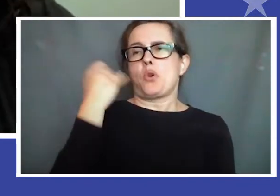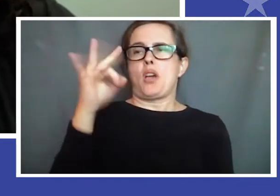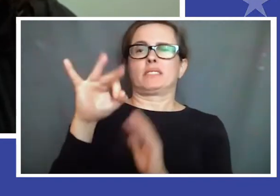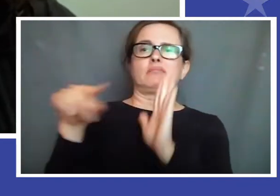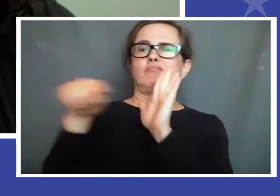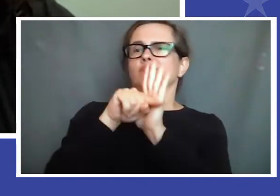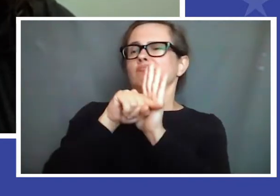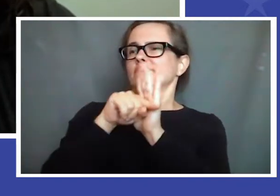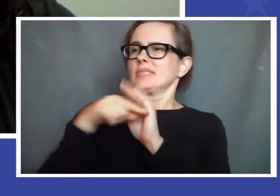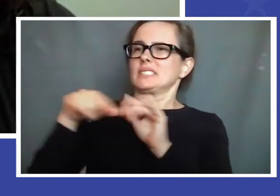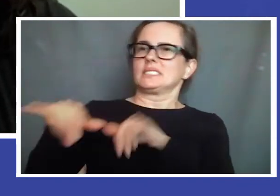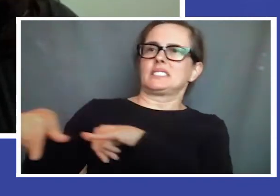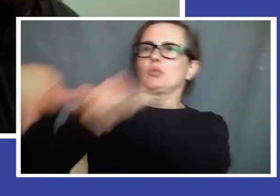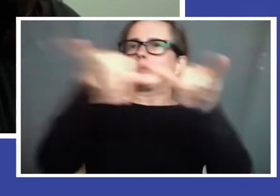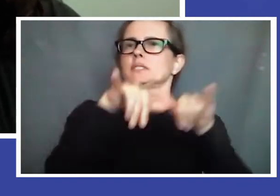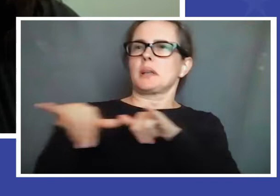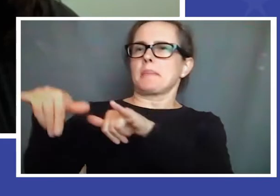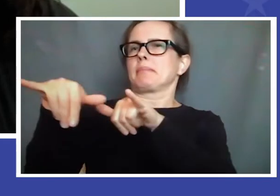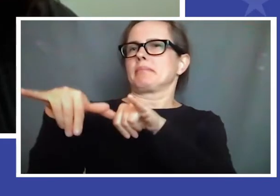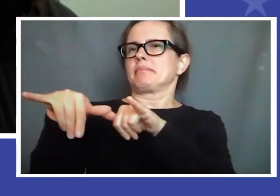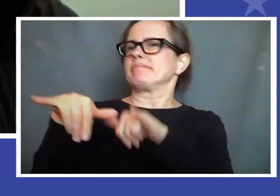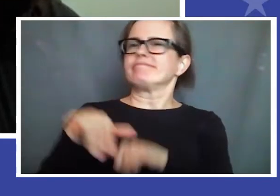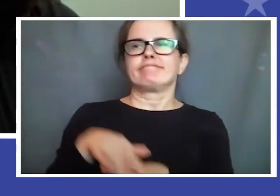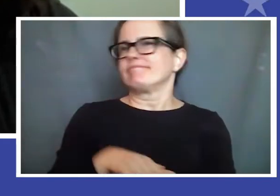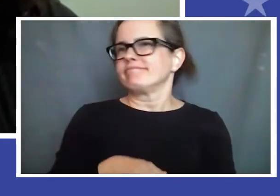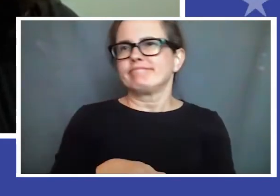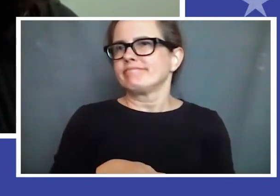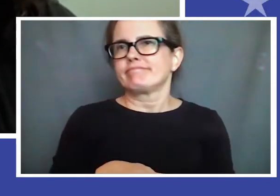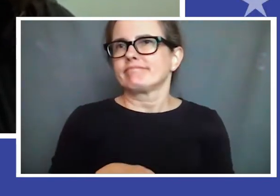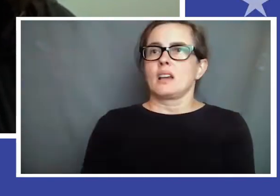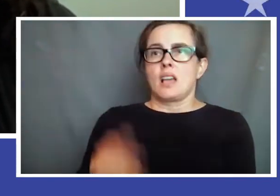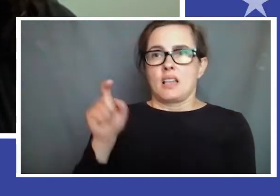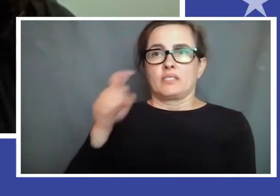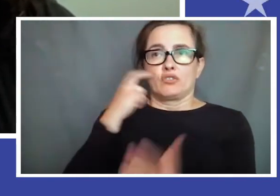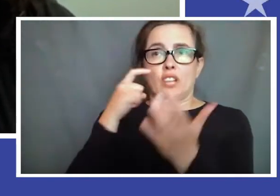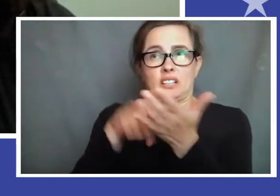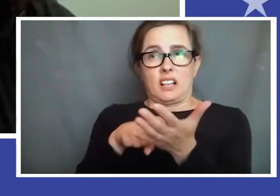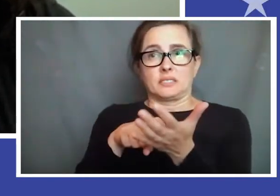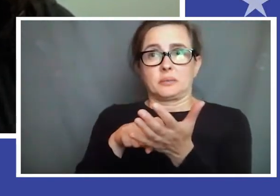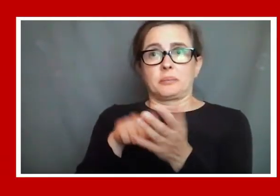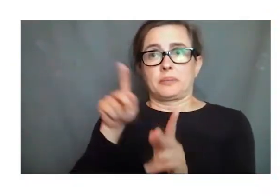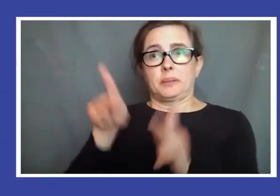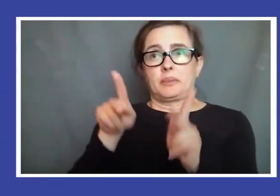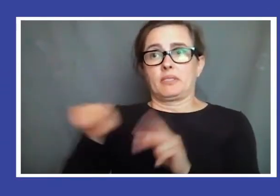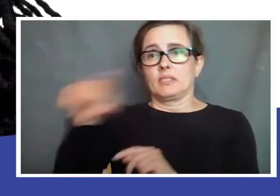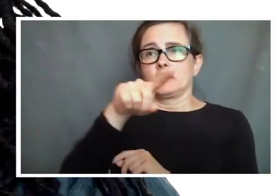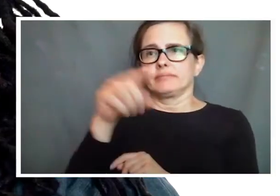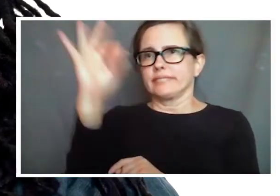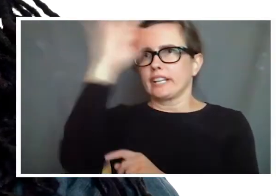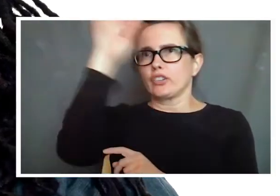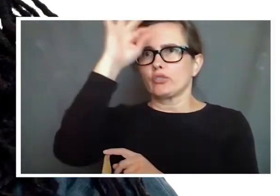It's really based in unfortunate and outdated stigma against people with disabilities. At what point do we recognize